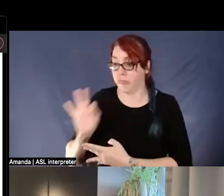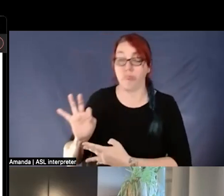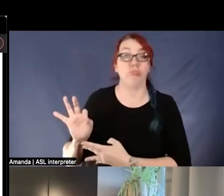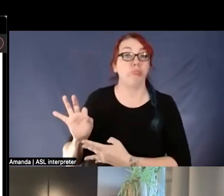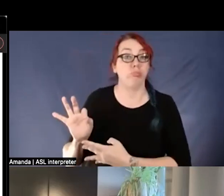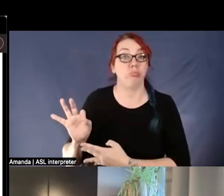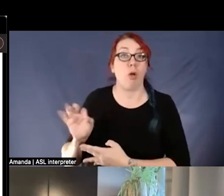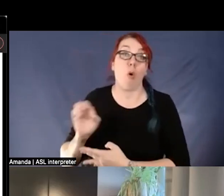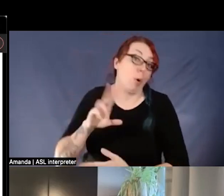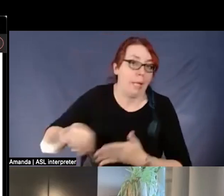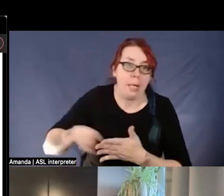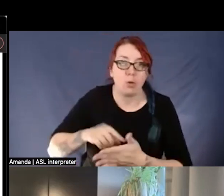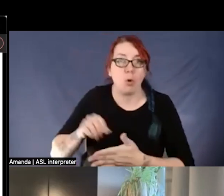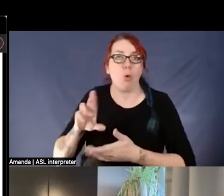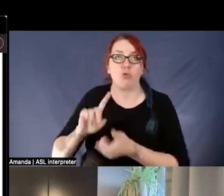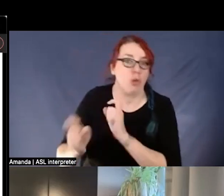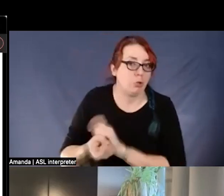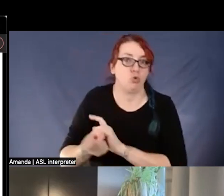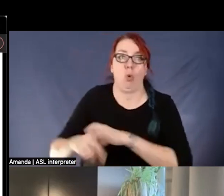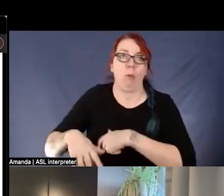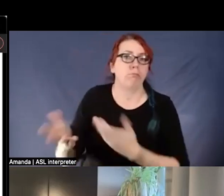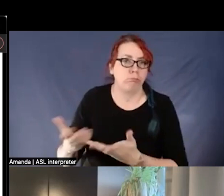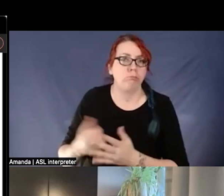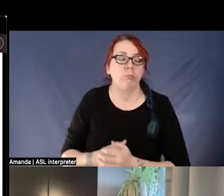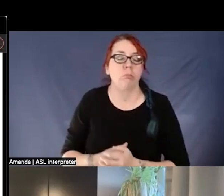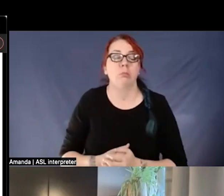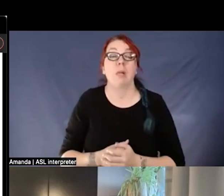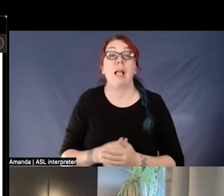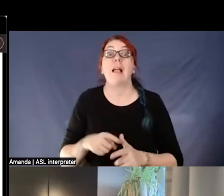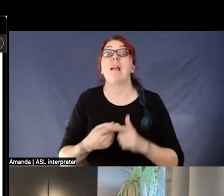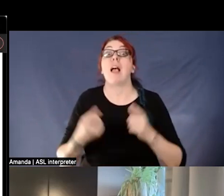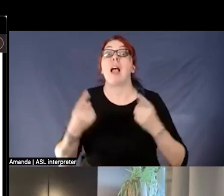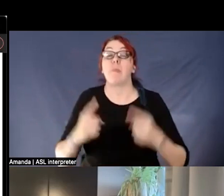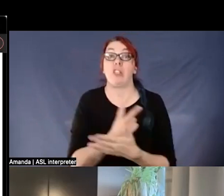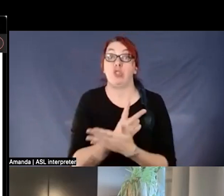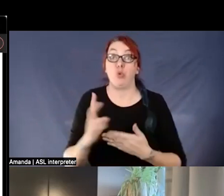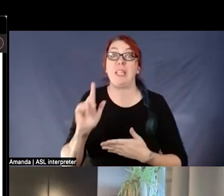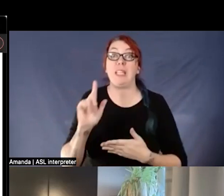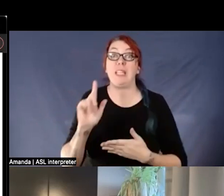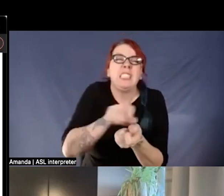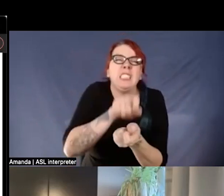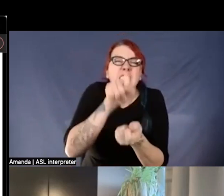so in this case, two weeks to the minute, you will get an email reminding you to follow up with the